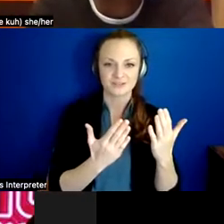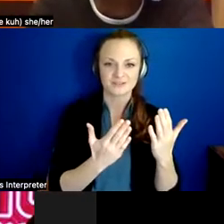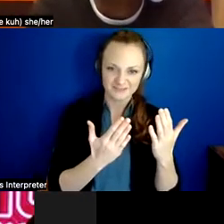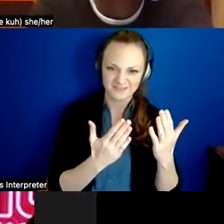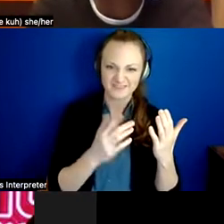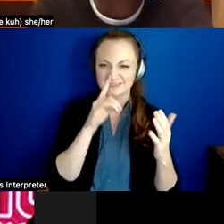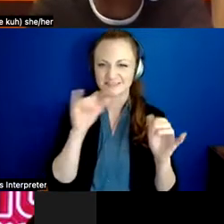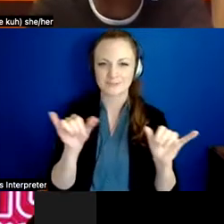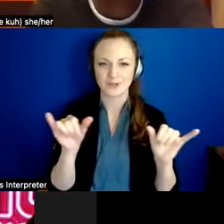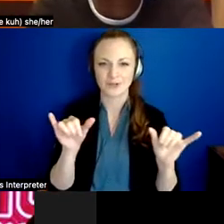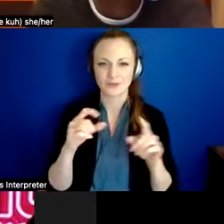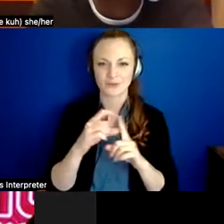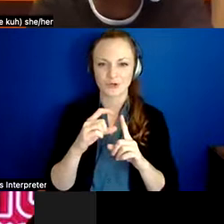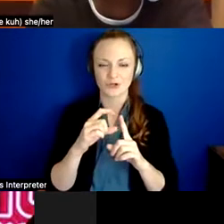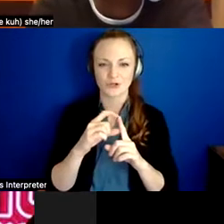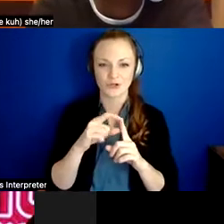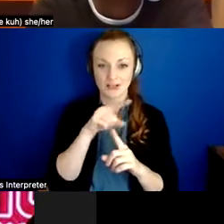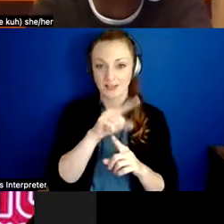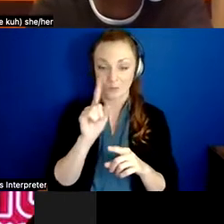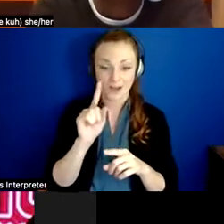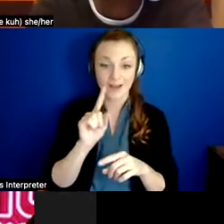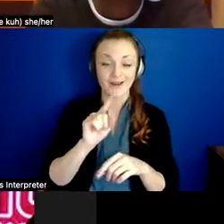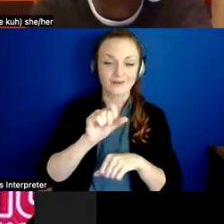a in a synagogue again, that has like a certain order of